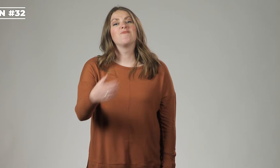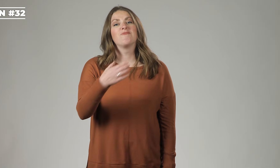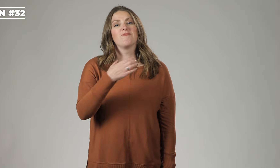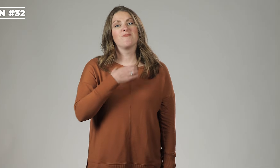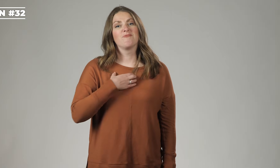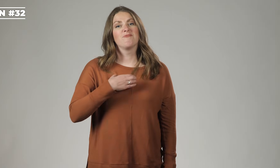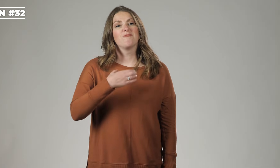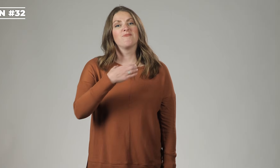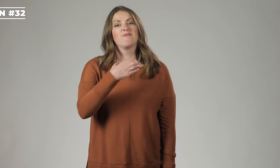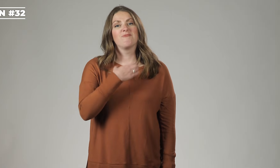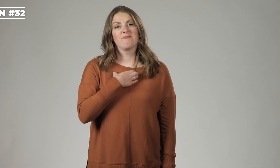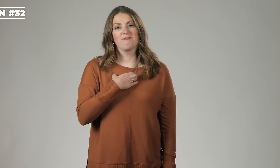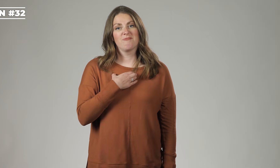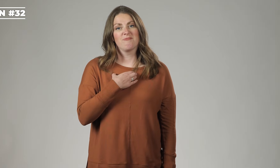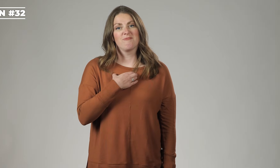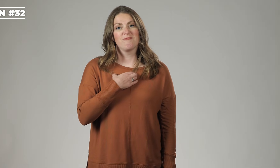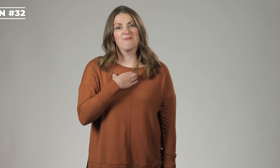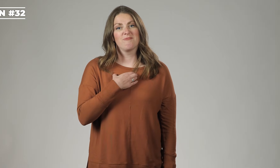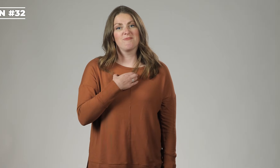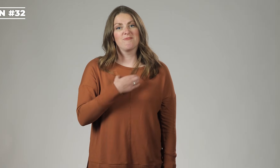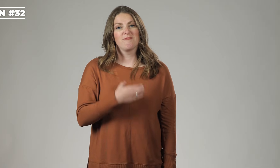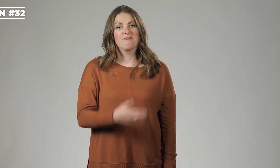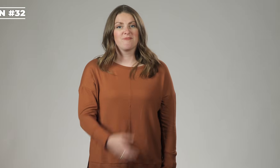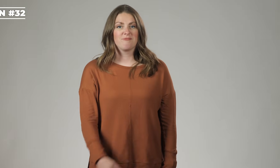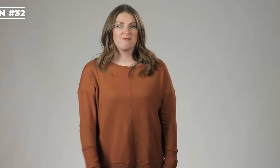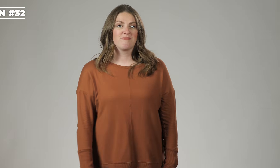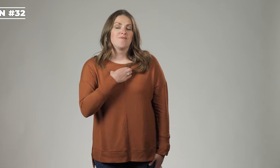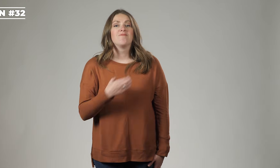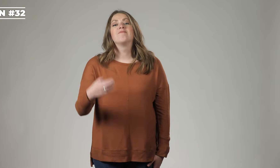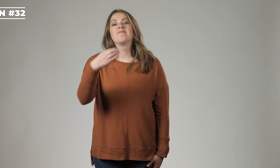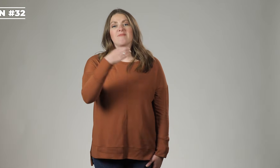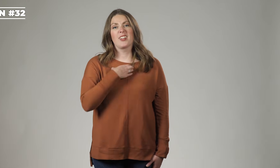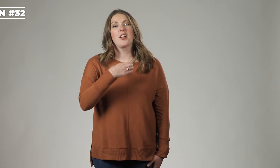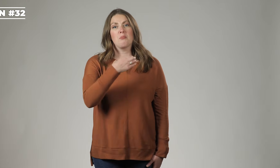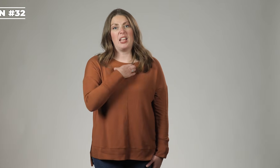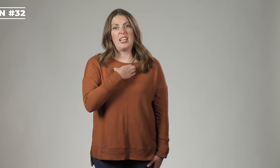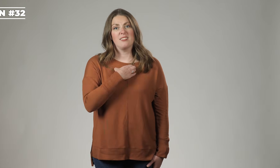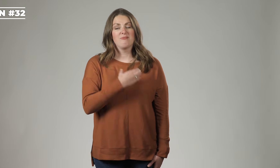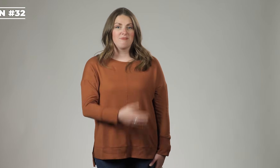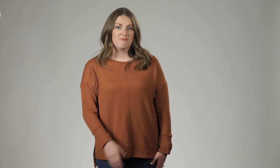Think of somebody griping and complaining. Complain.